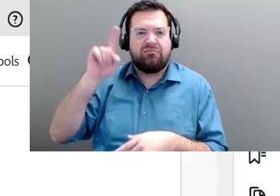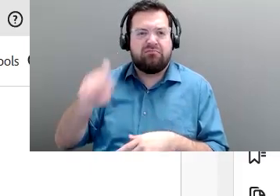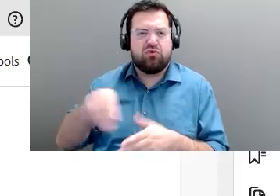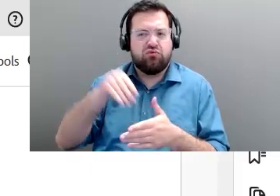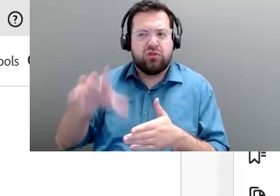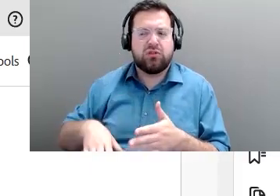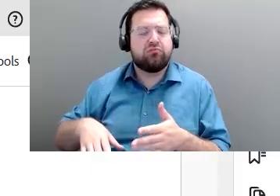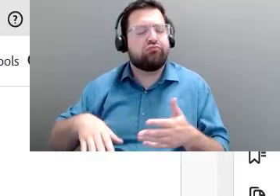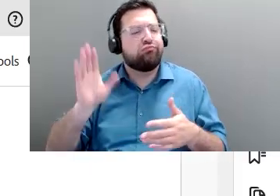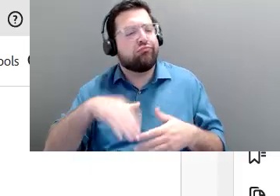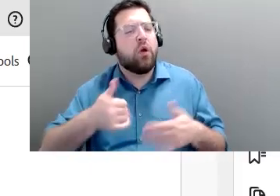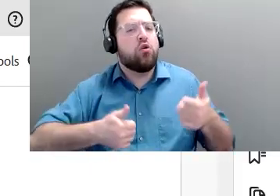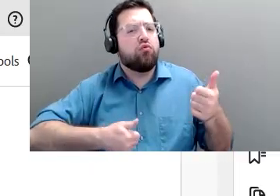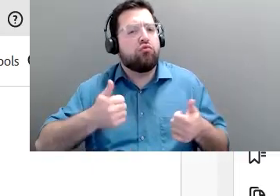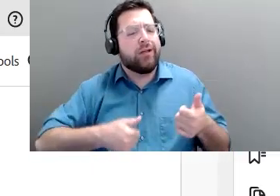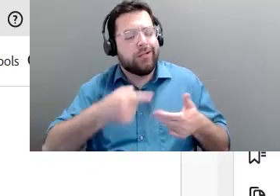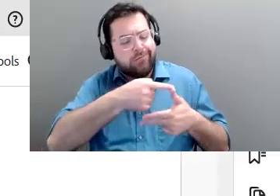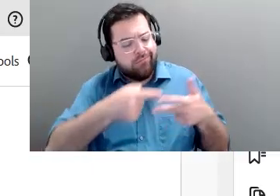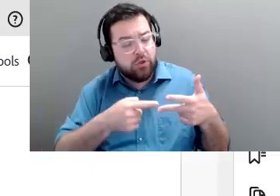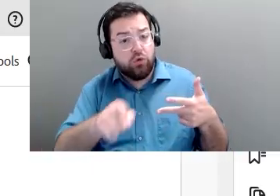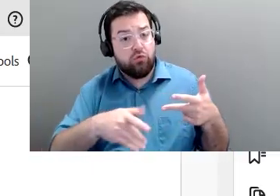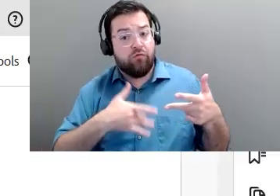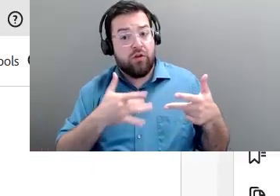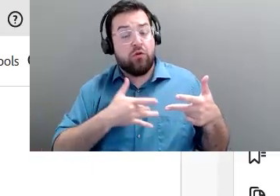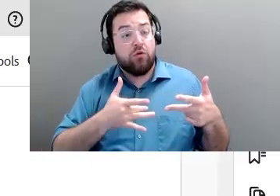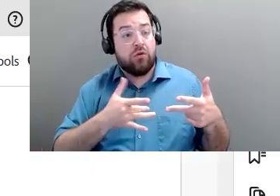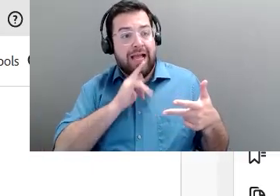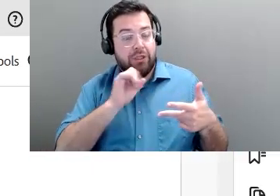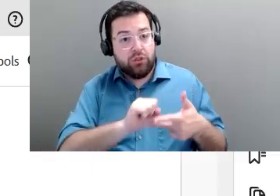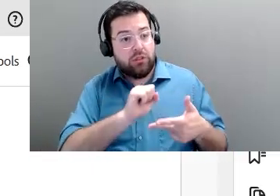is primarily responsible for the way humans acquire their first language?